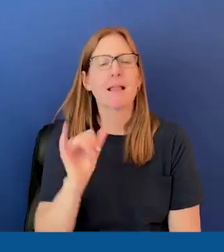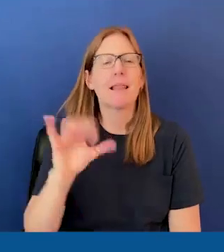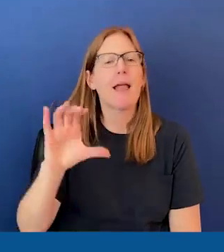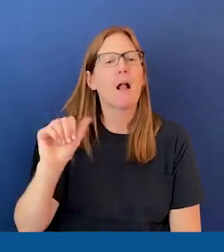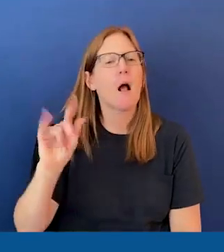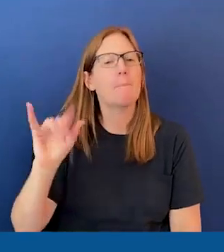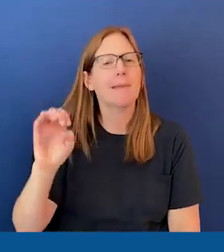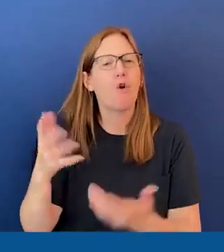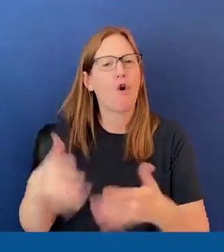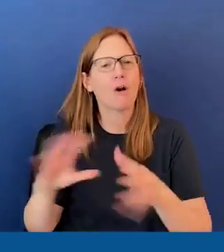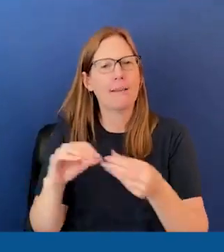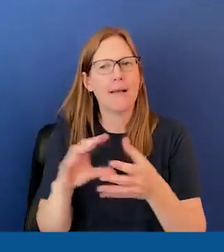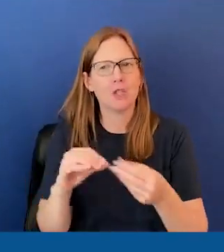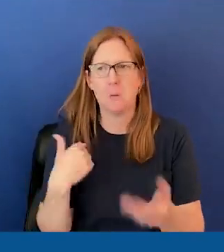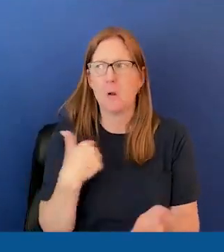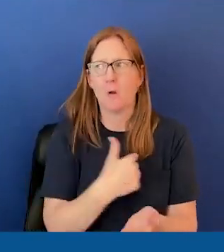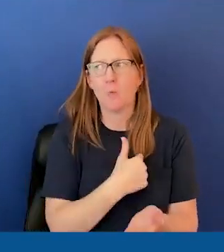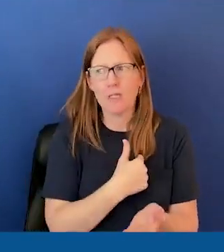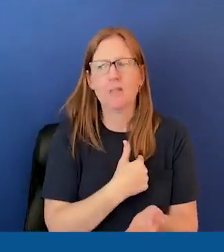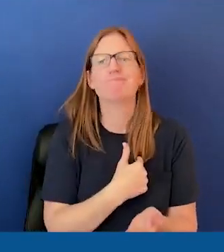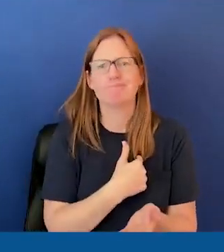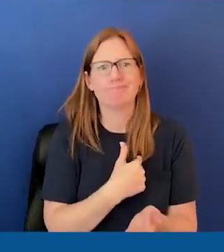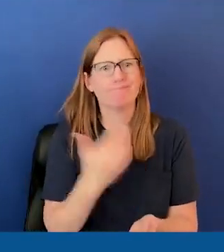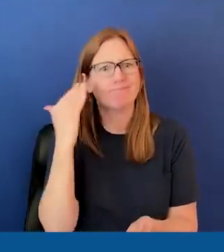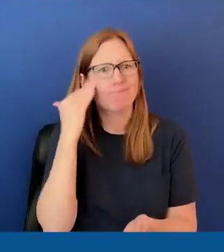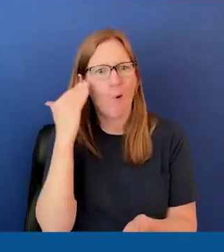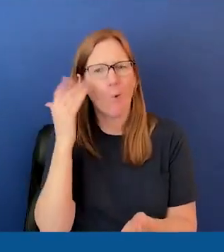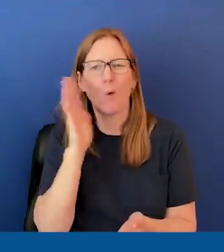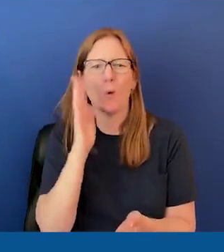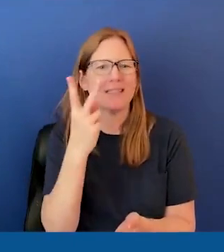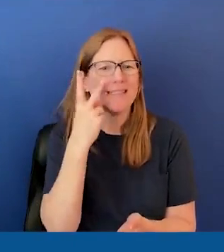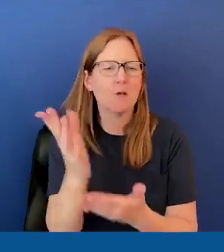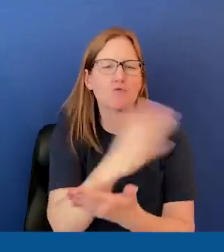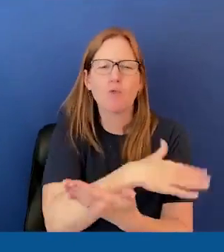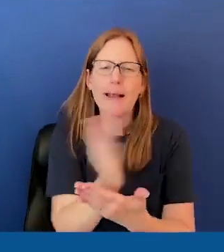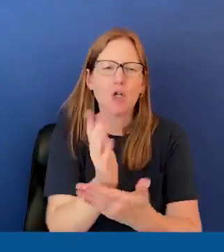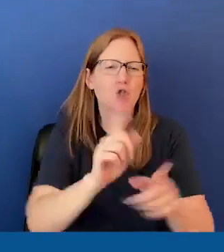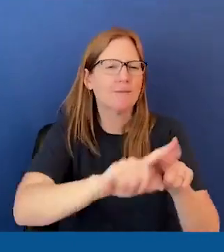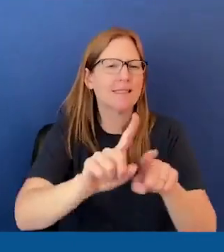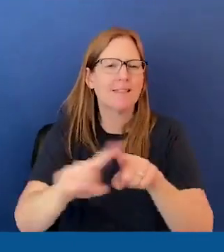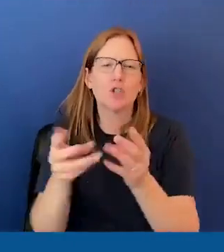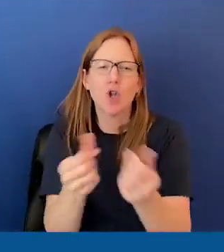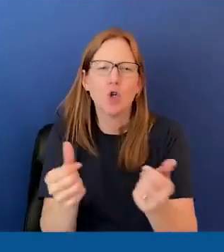we certainly know that there is going to be a range of solutions and potential partnerships, and